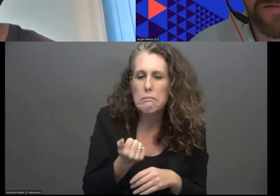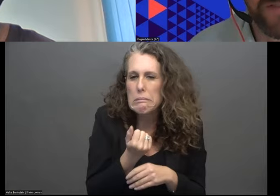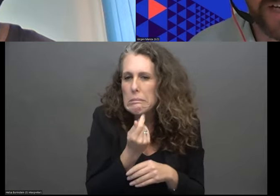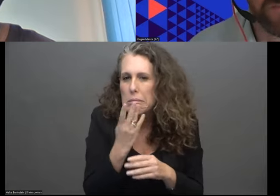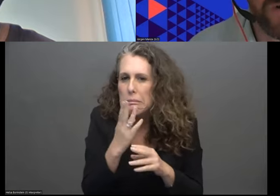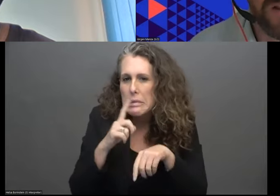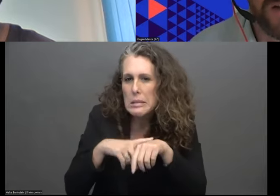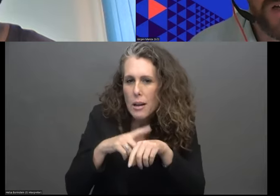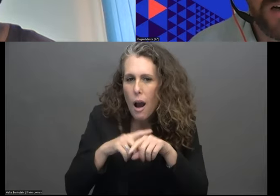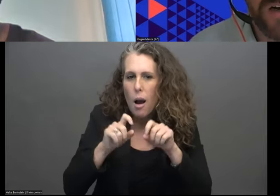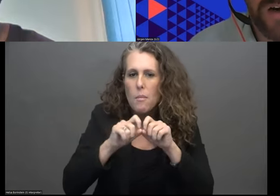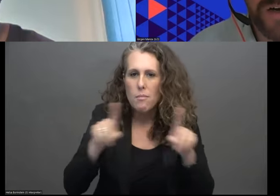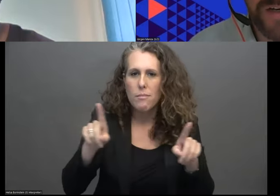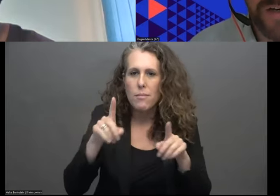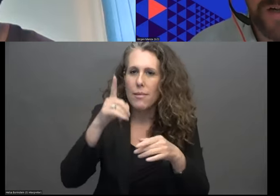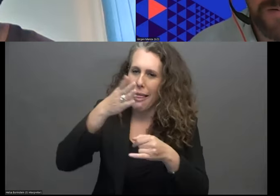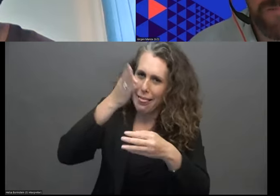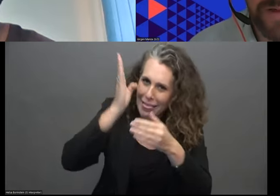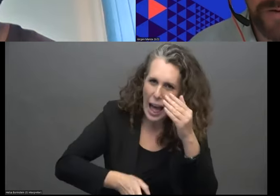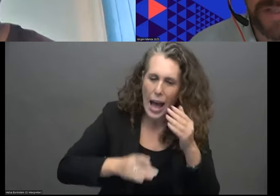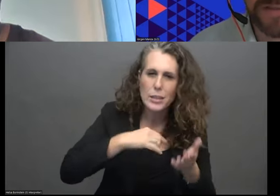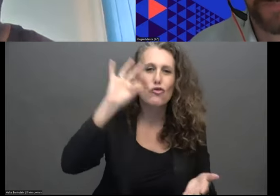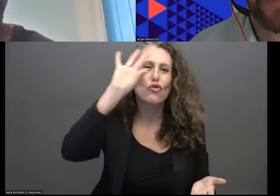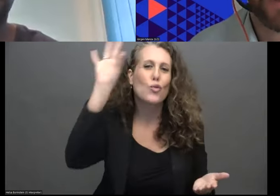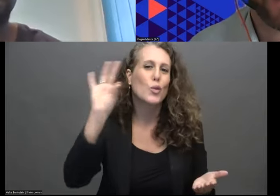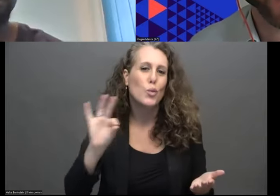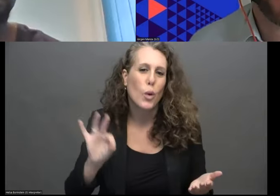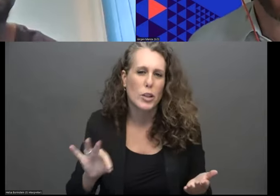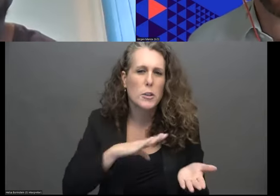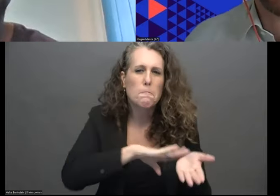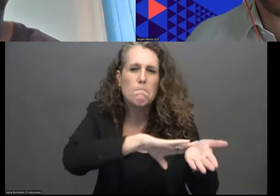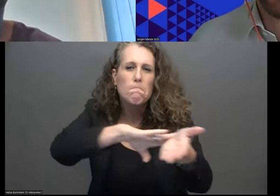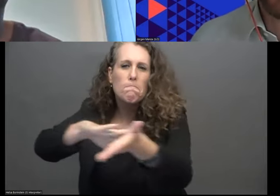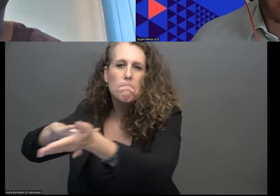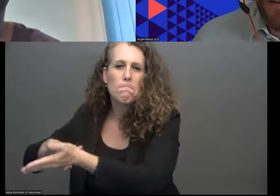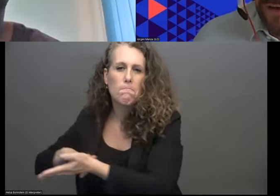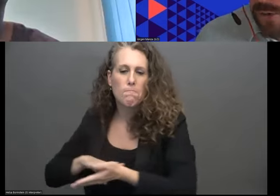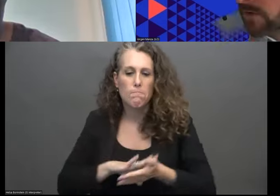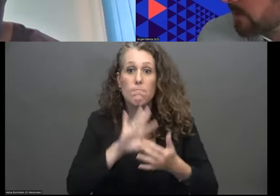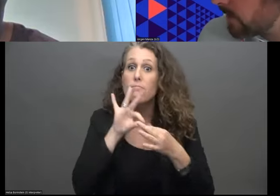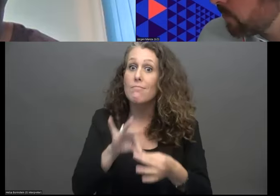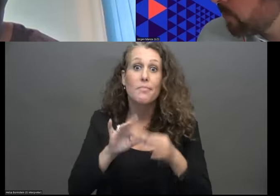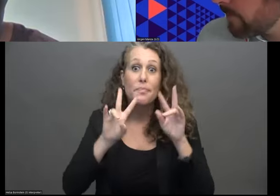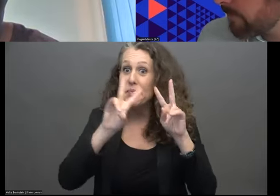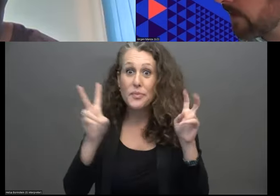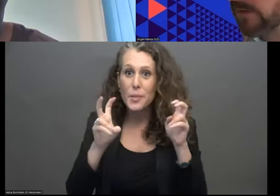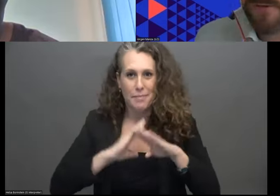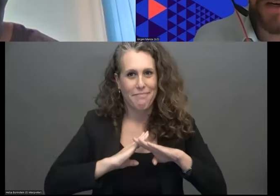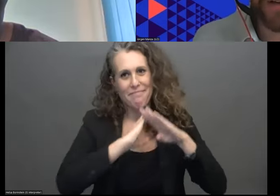and final poll on barriers. 16:00:12 And those who will be part of the